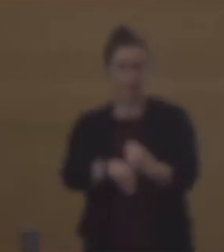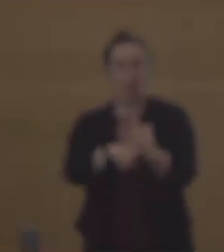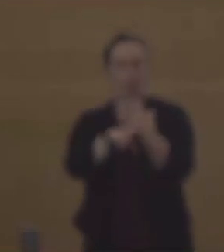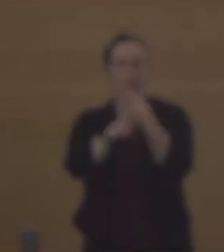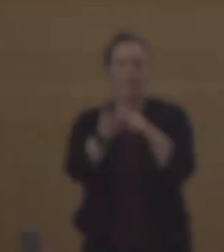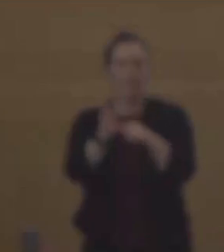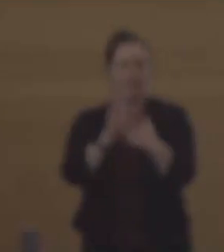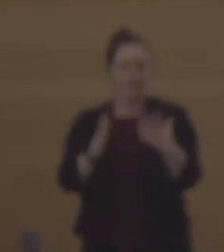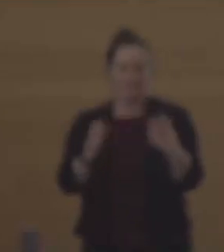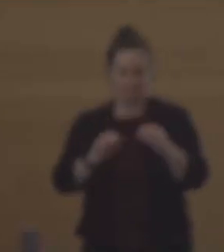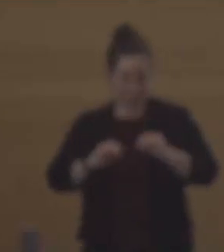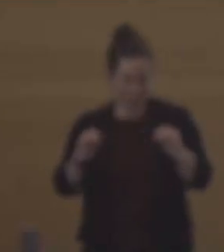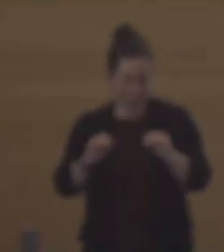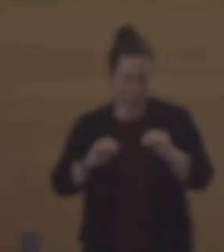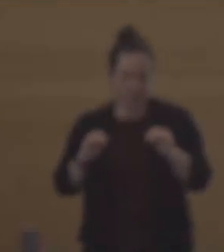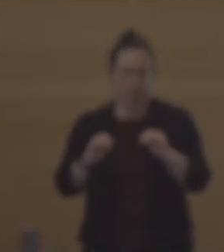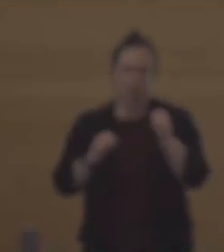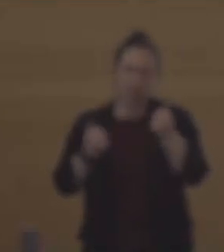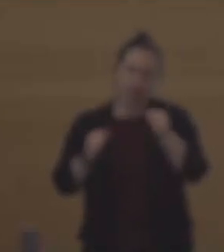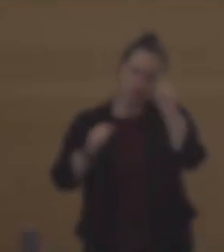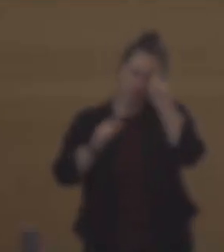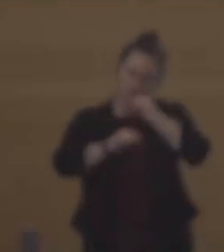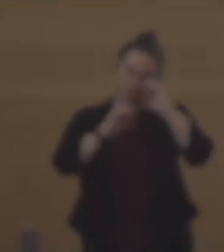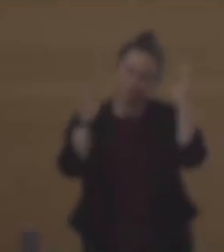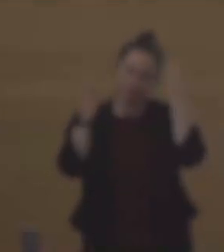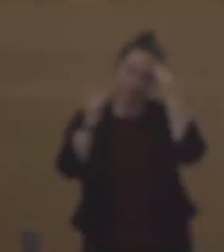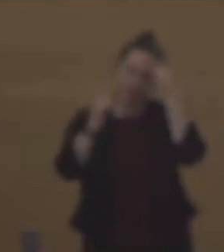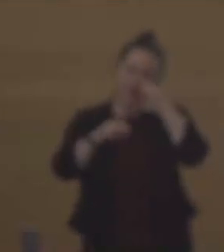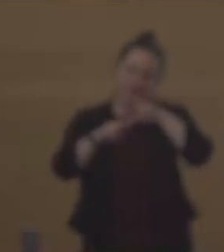So just think about some fun music while we're playing this game.